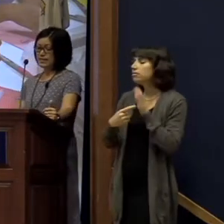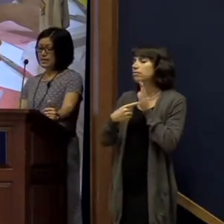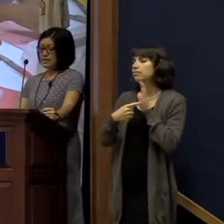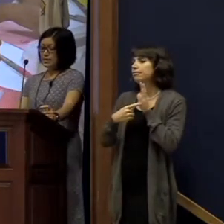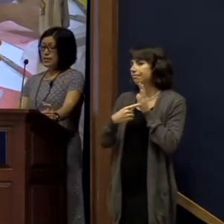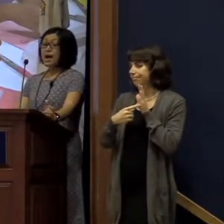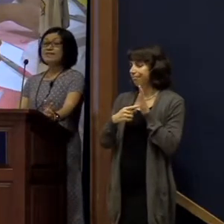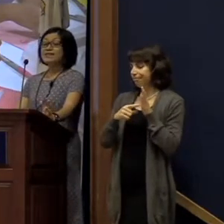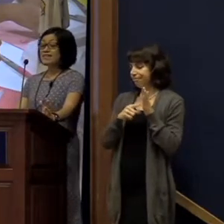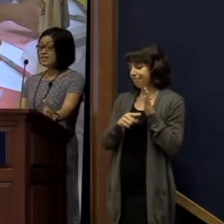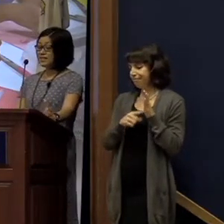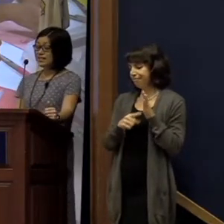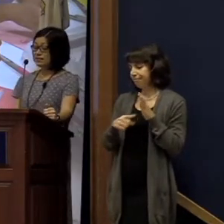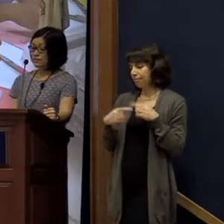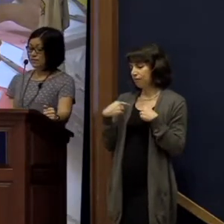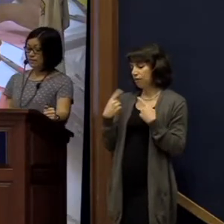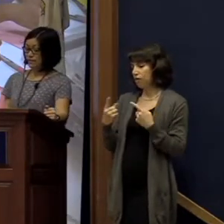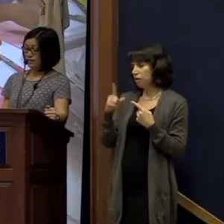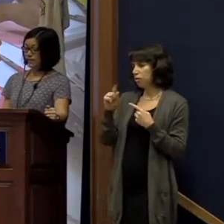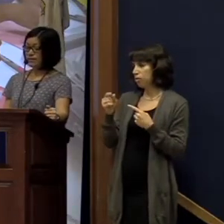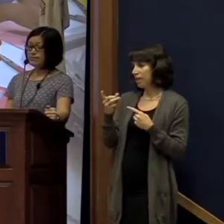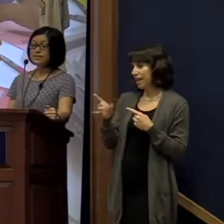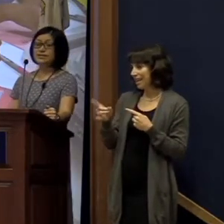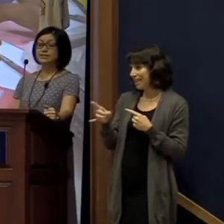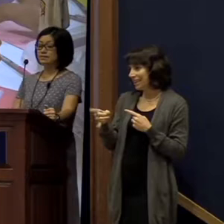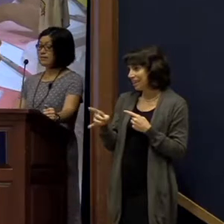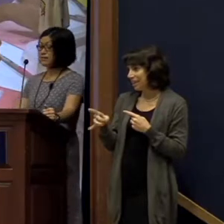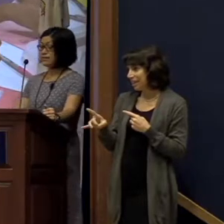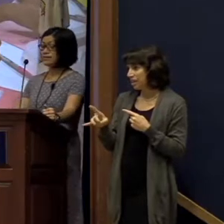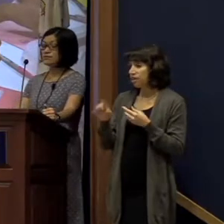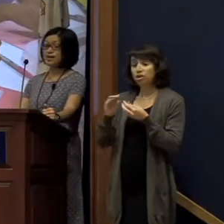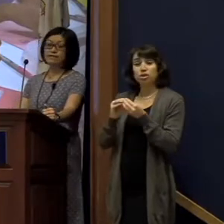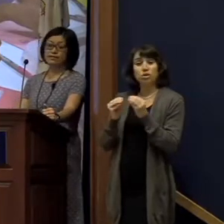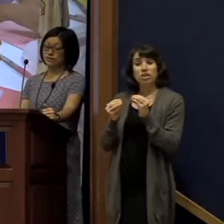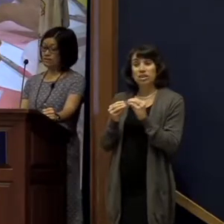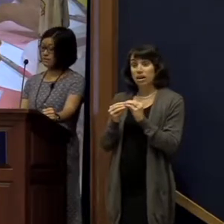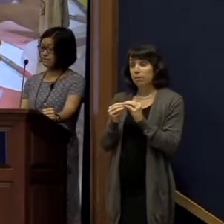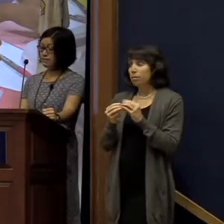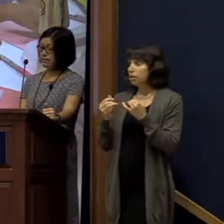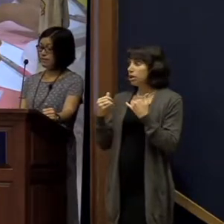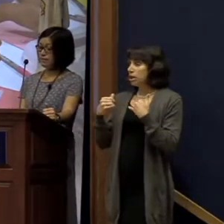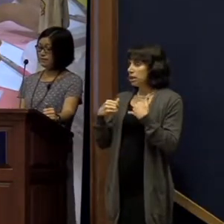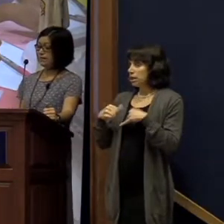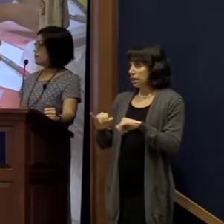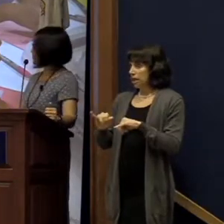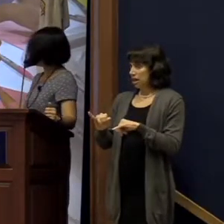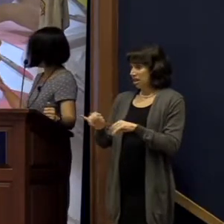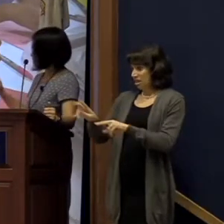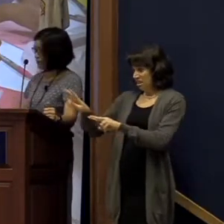So after 30 years of reform efforts the numbers still give us grave concern. For example,